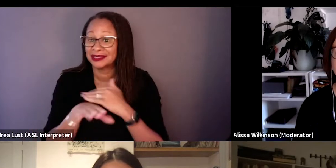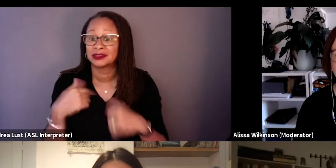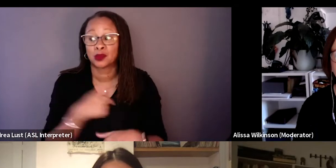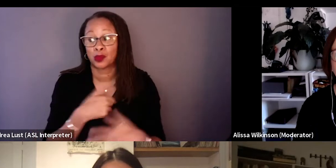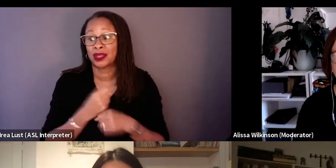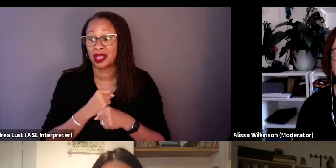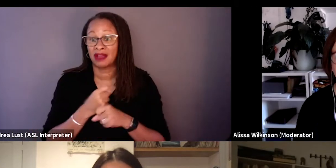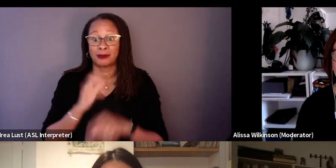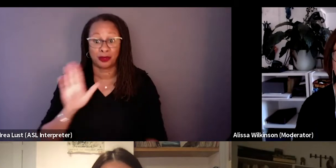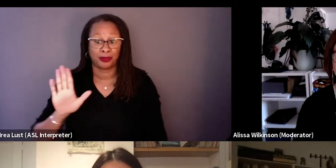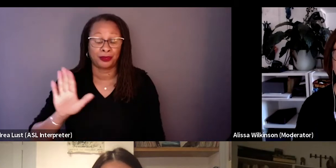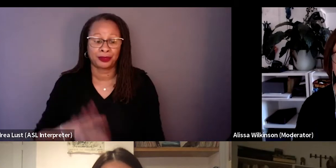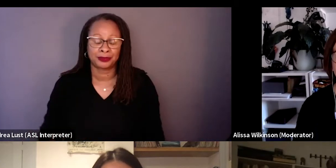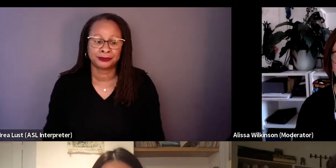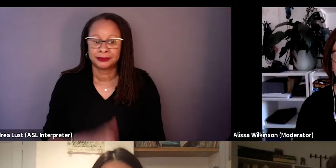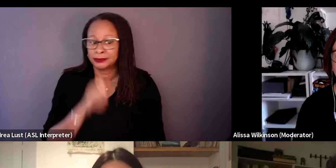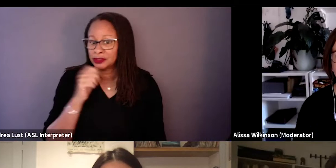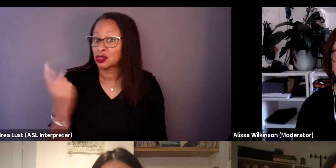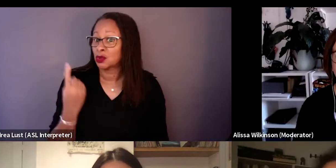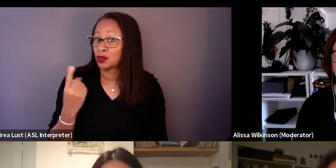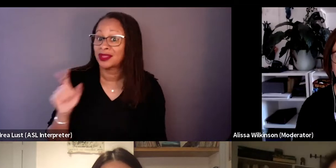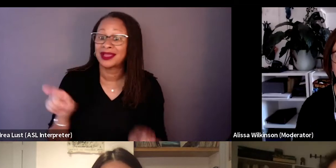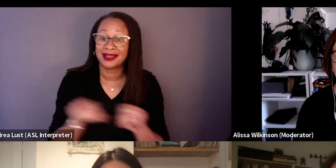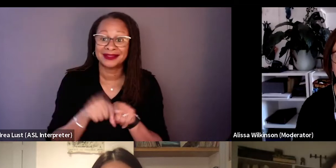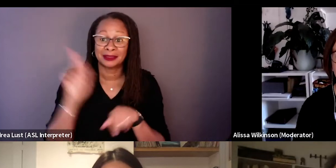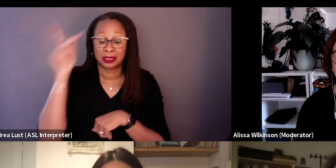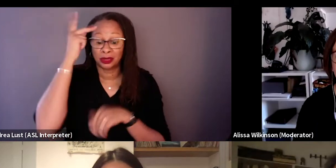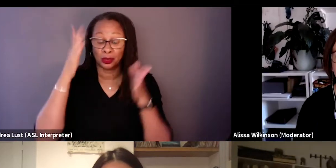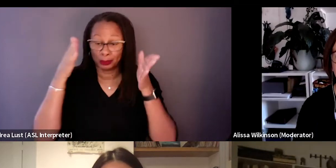we got from her. Not only at her, the political figure or her,